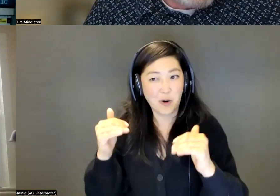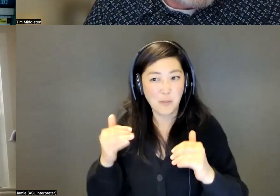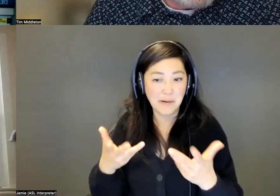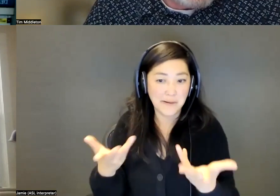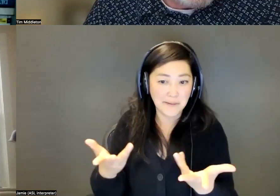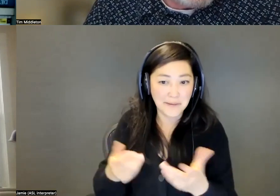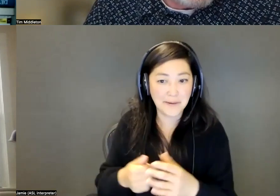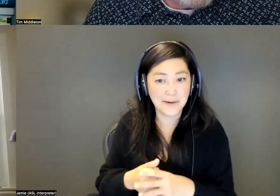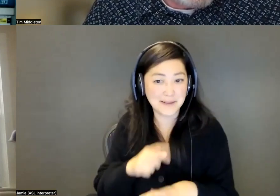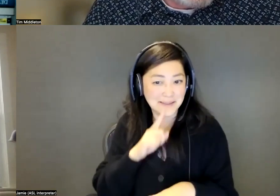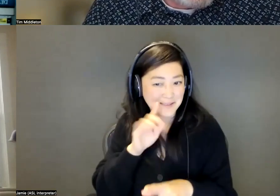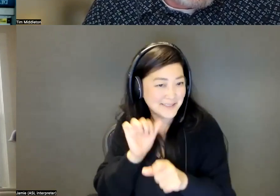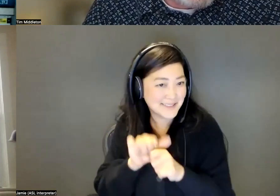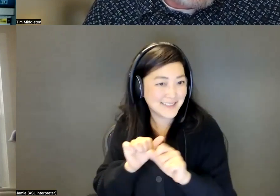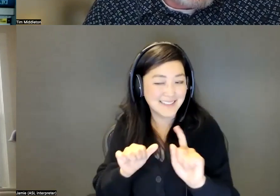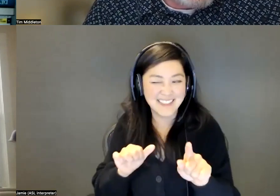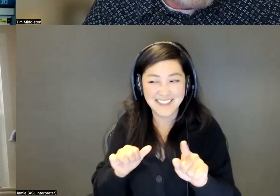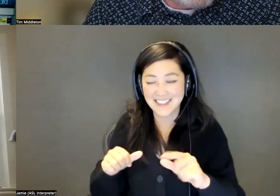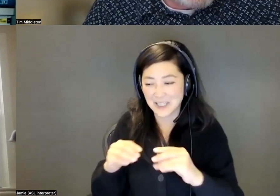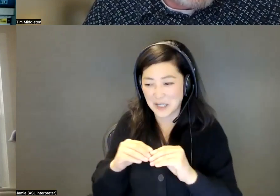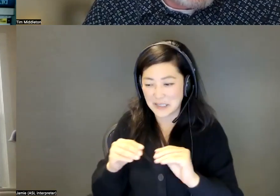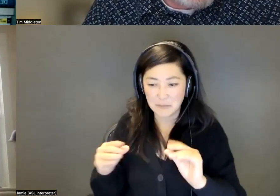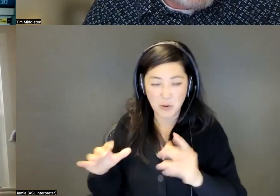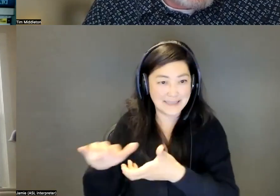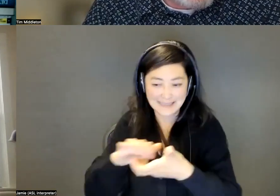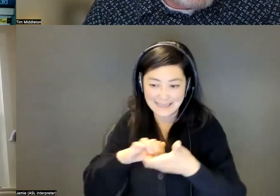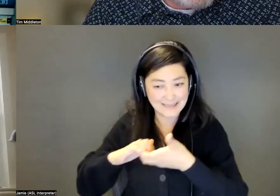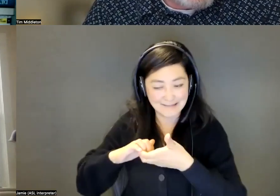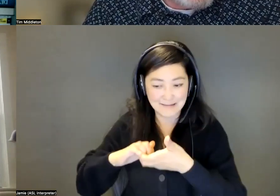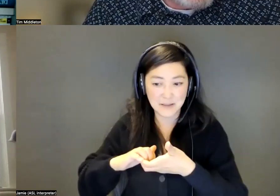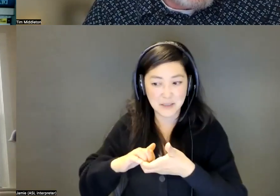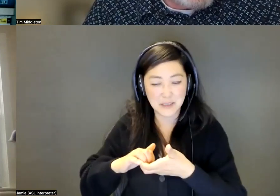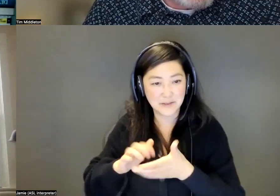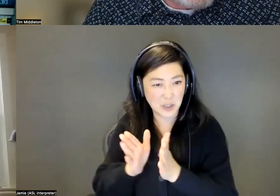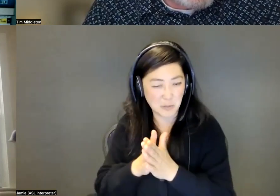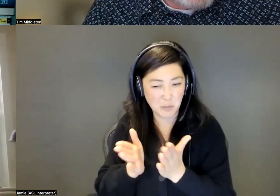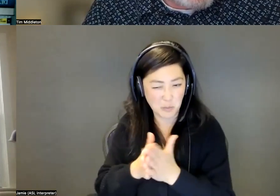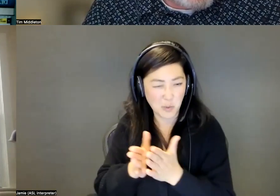collaborative piece with other book sellers and my colleagues in terms of... Because what